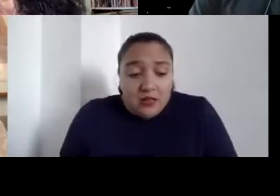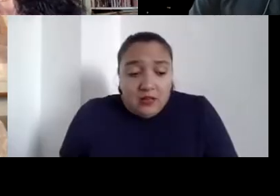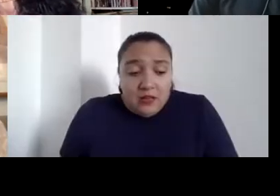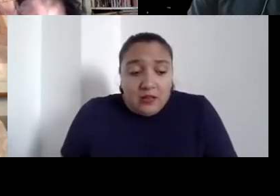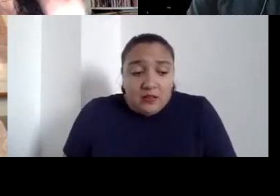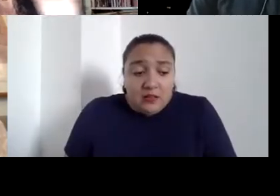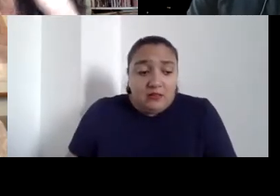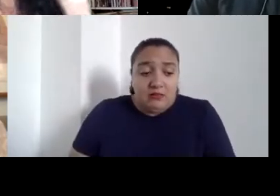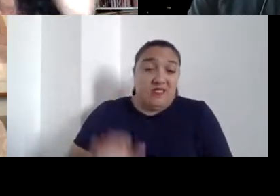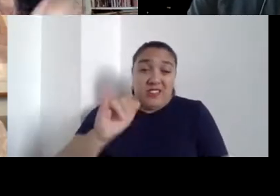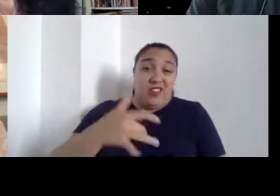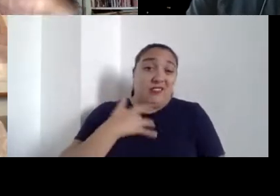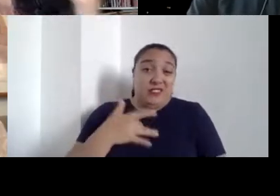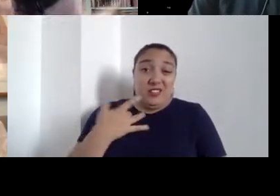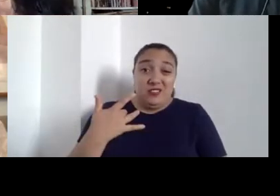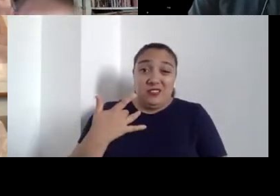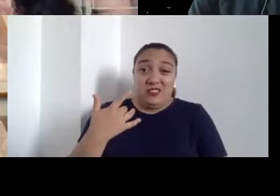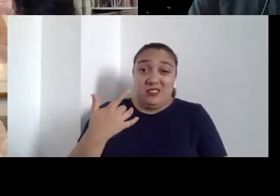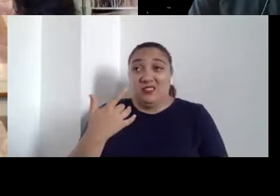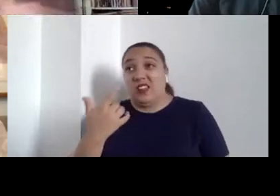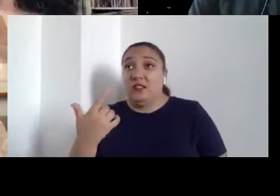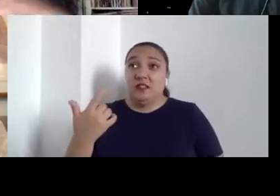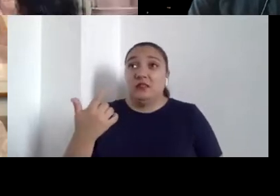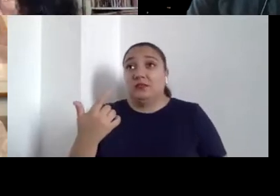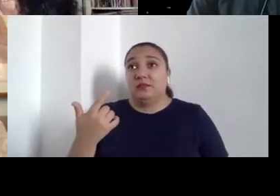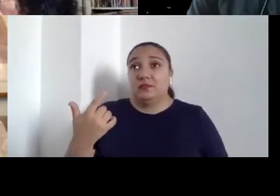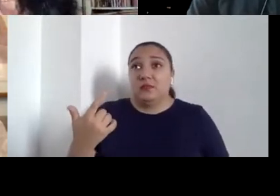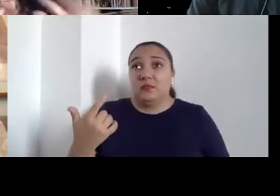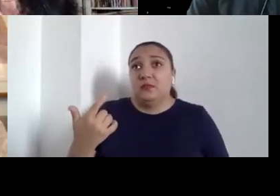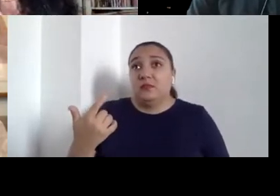a little, little stone to take away the pressure, something as